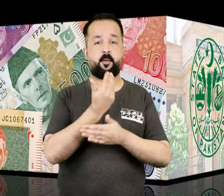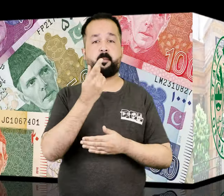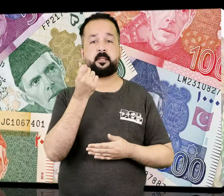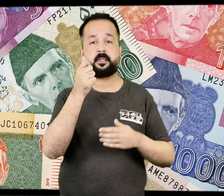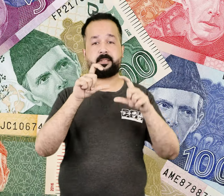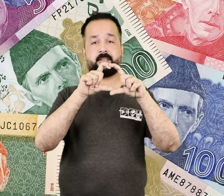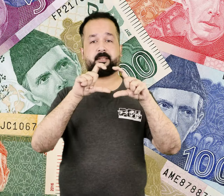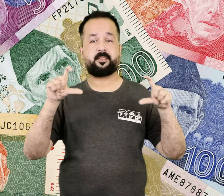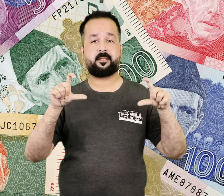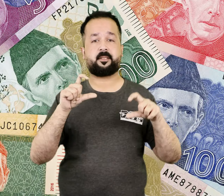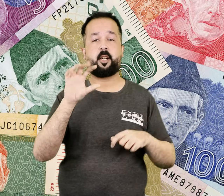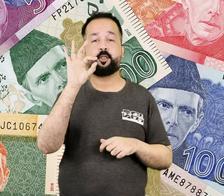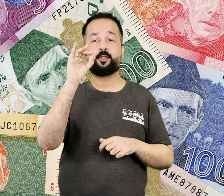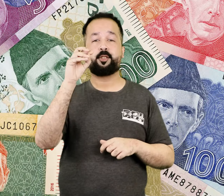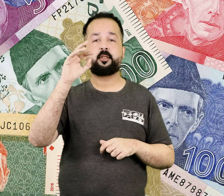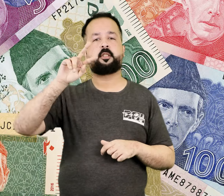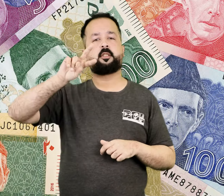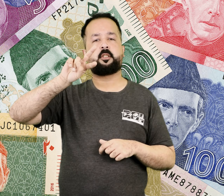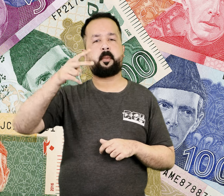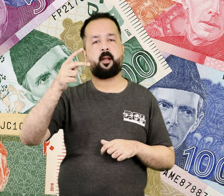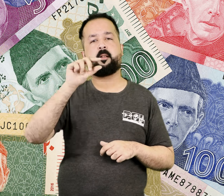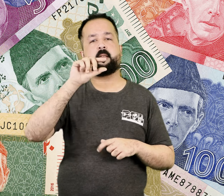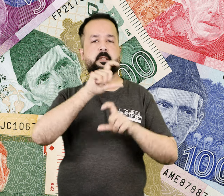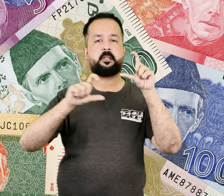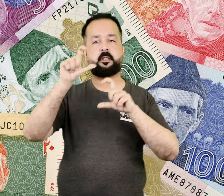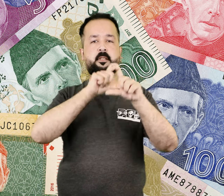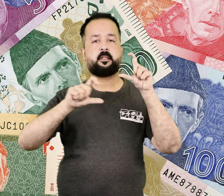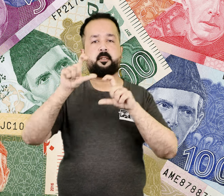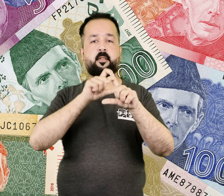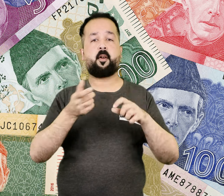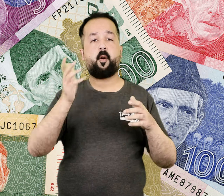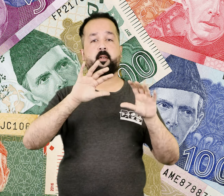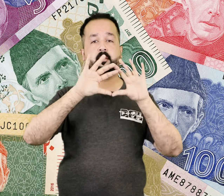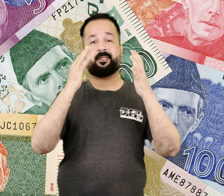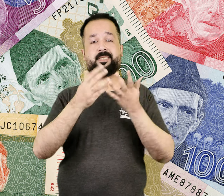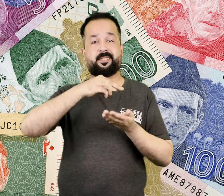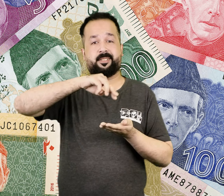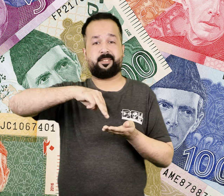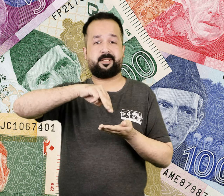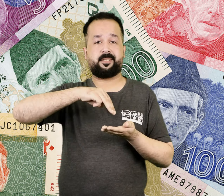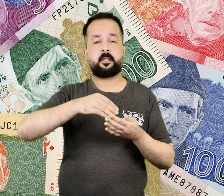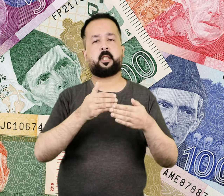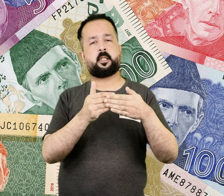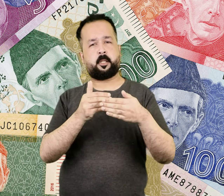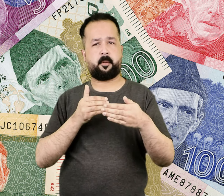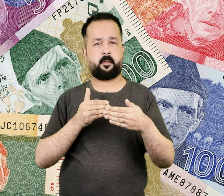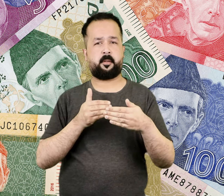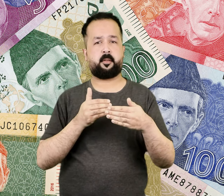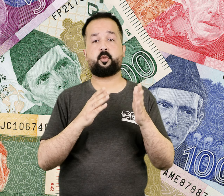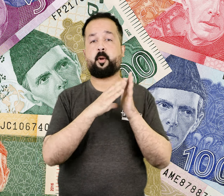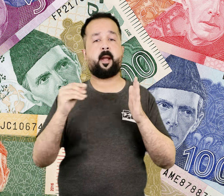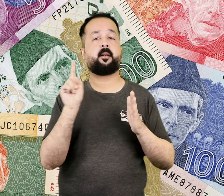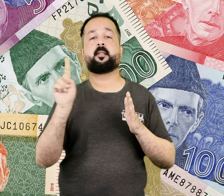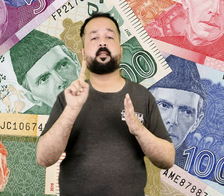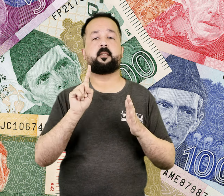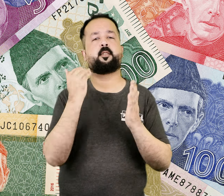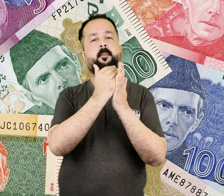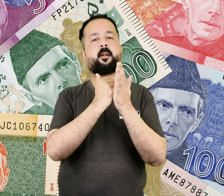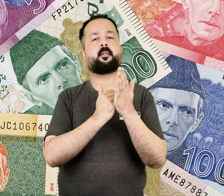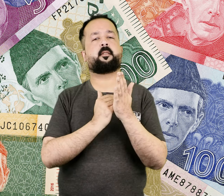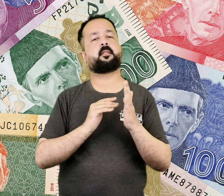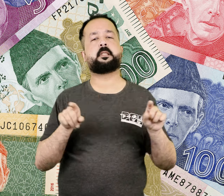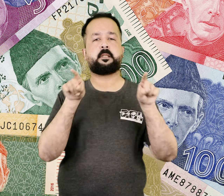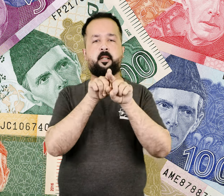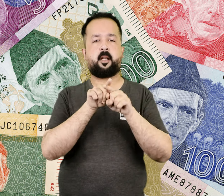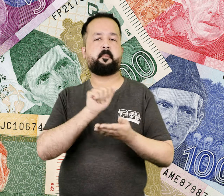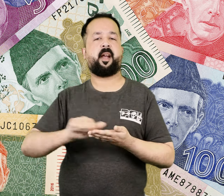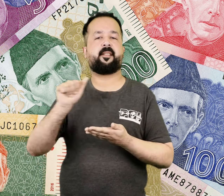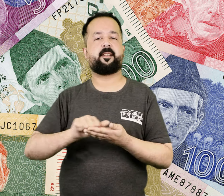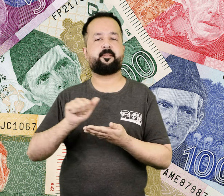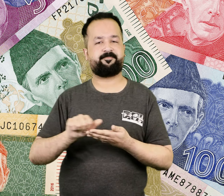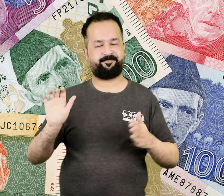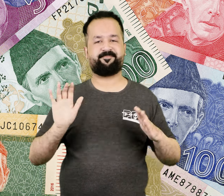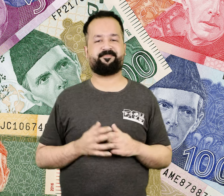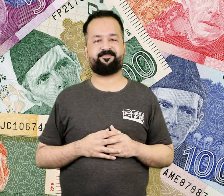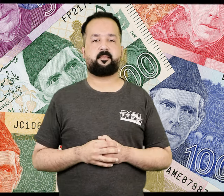The new notes will be printed with new serial numbers, designs, and international security features.